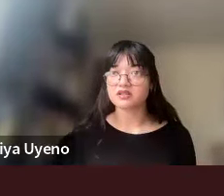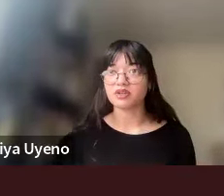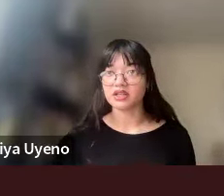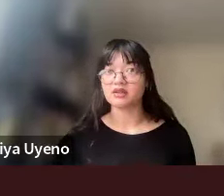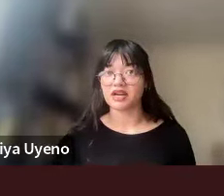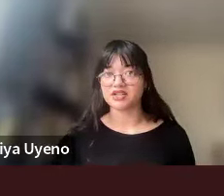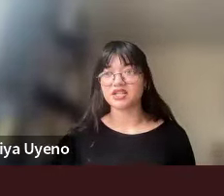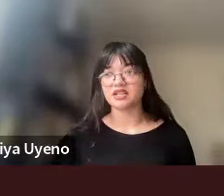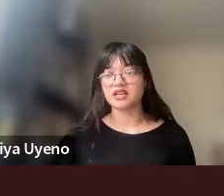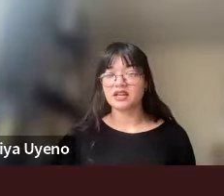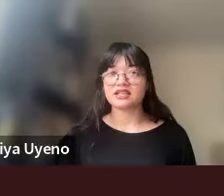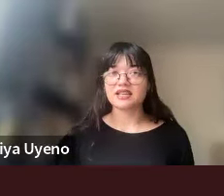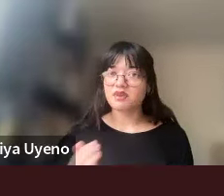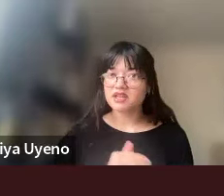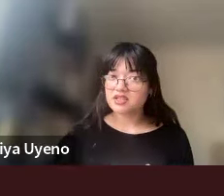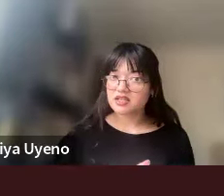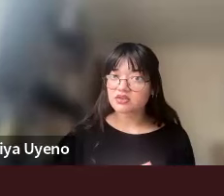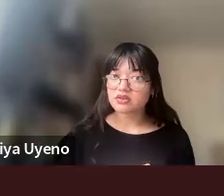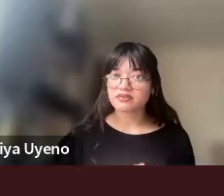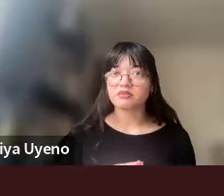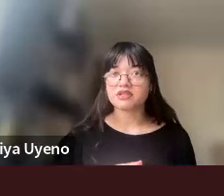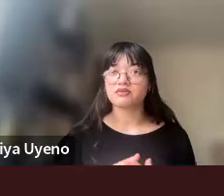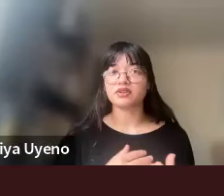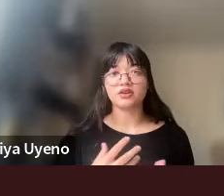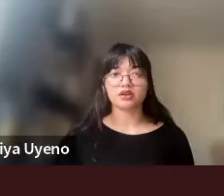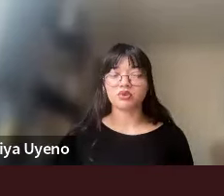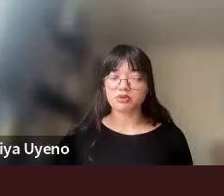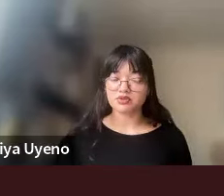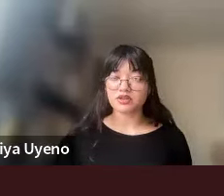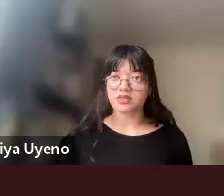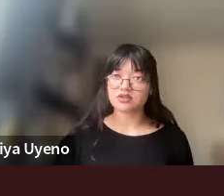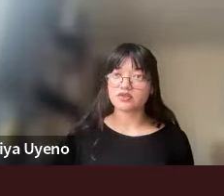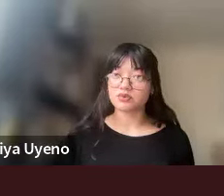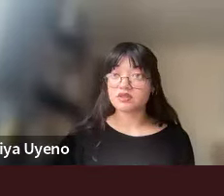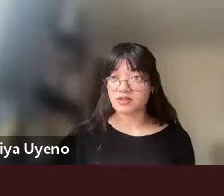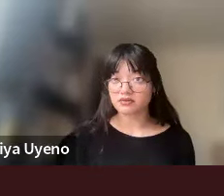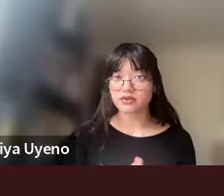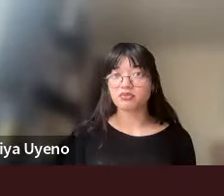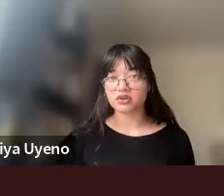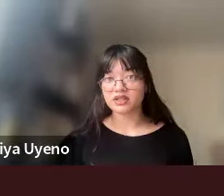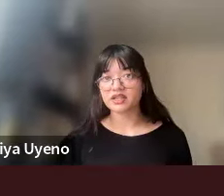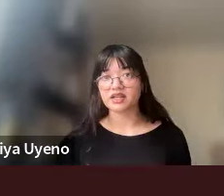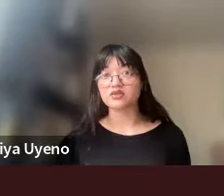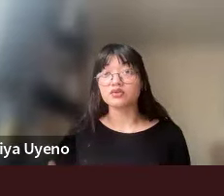flexibility and passion. This last cycle, I chose between Stanford and Berkeley and